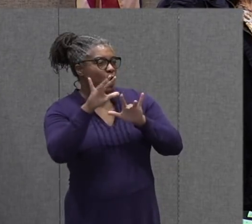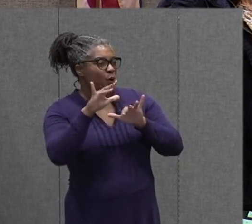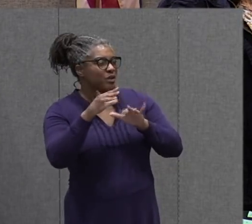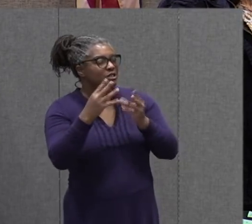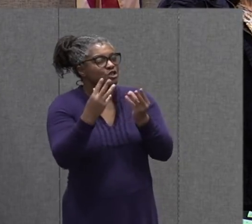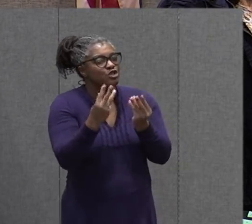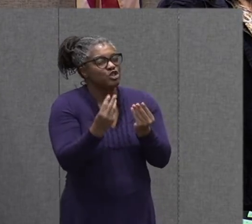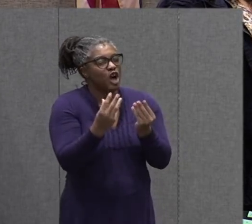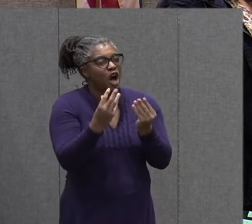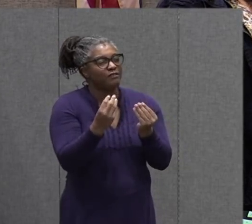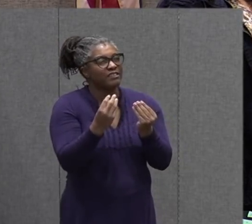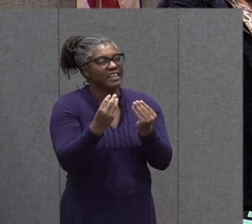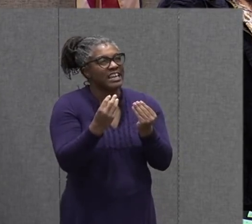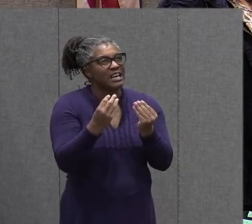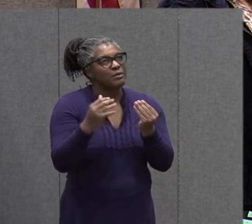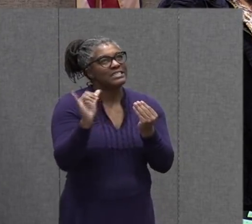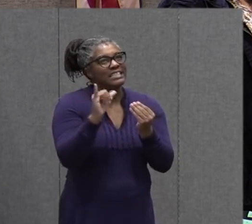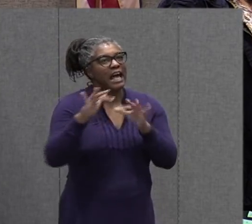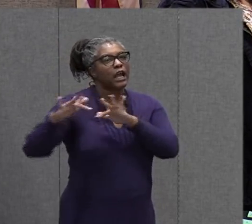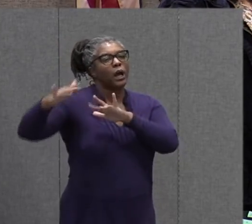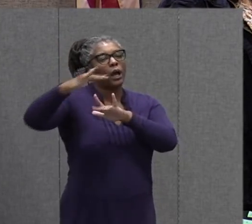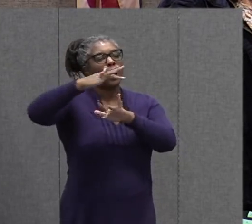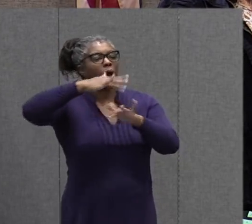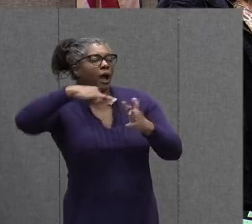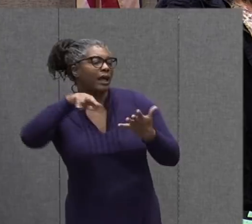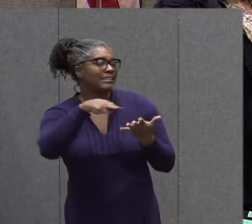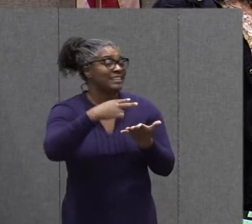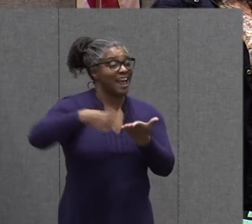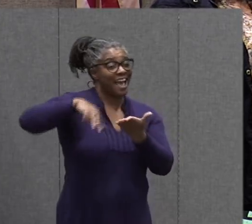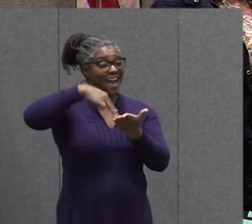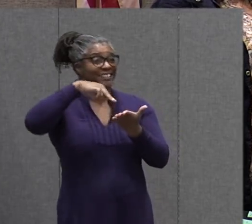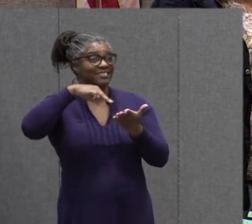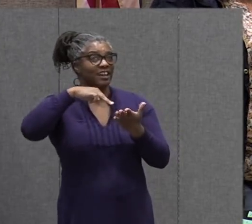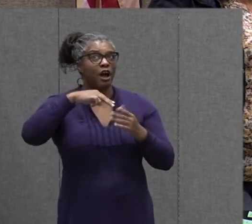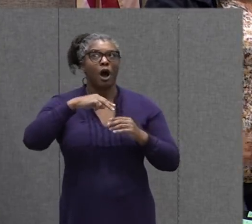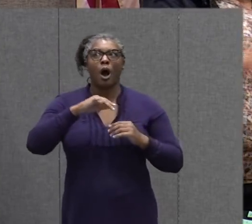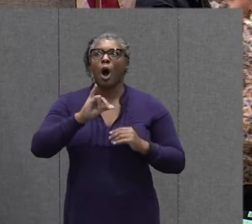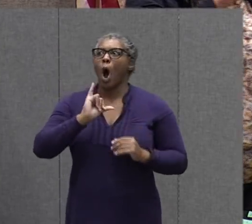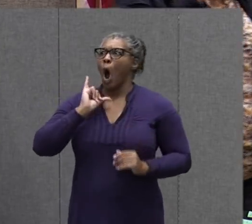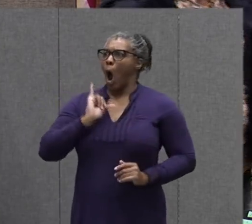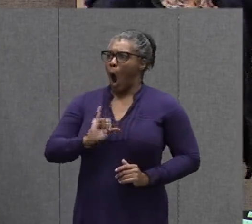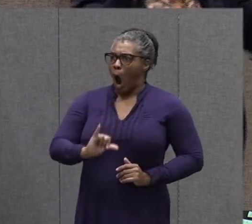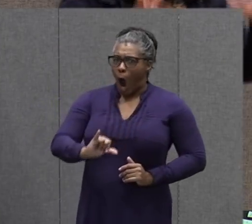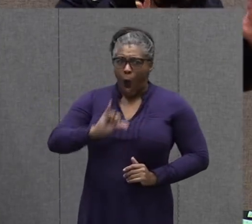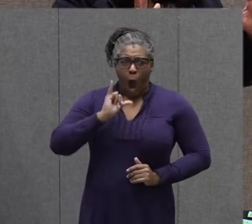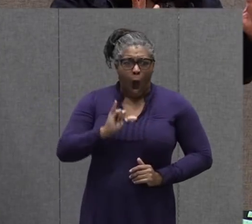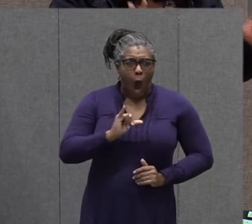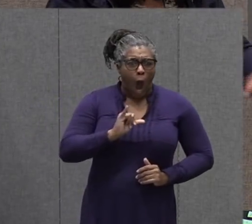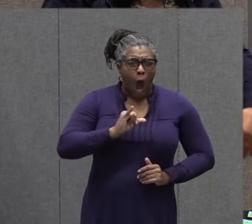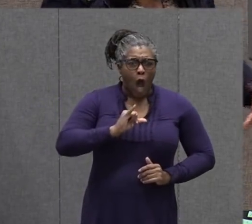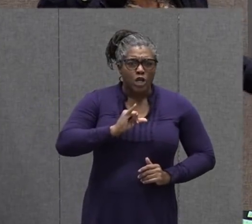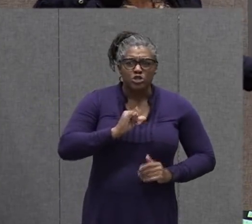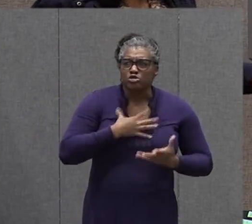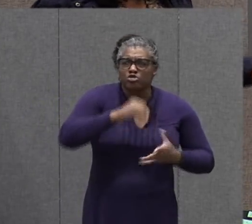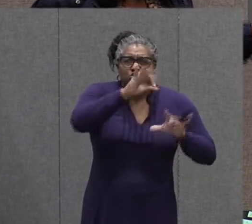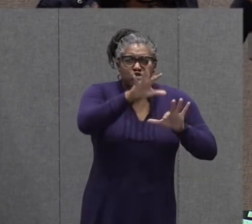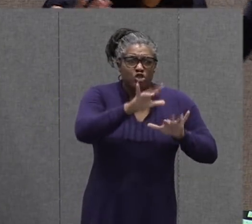[Miss Garcia] The snow is dancing. [Both Miss Martindale And Miss Garcia] (mumbles) So, as the snow was falling, you were dancing.